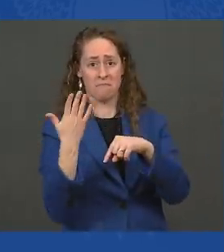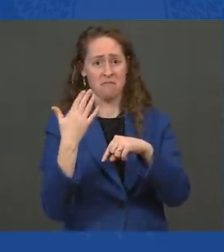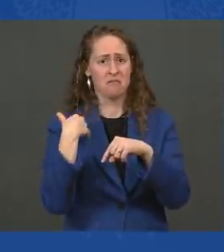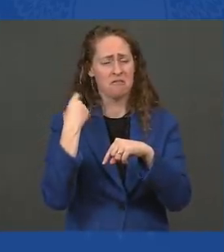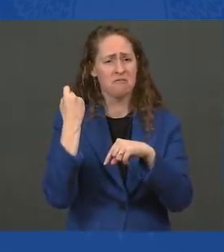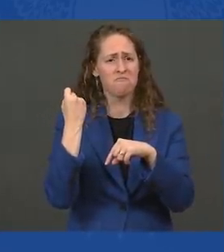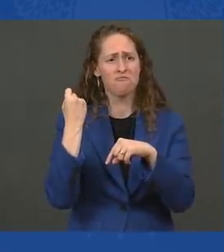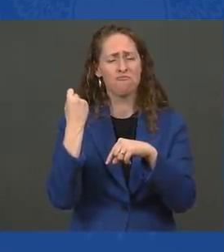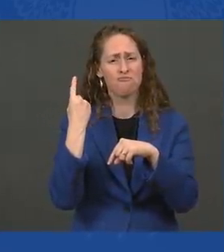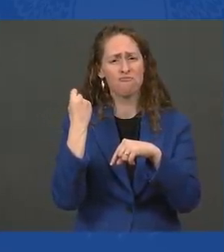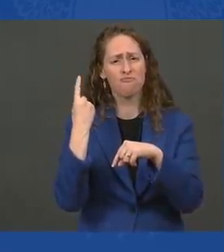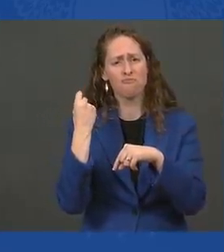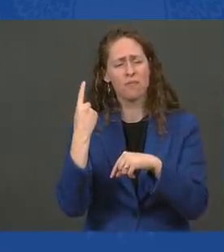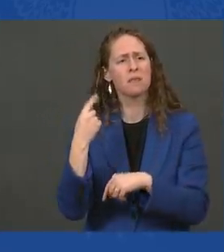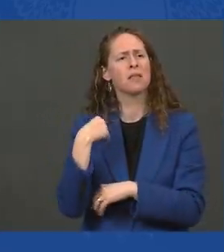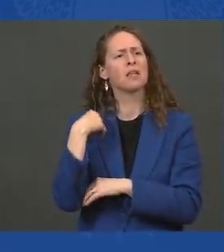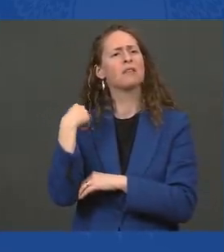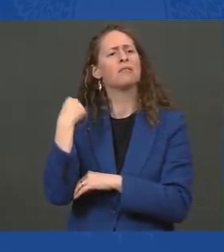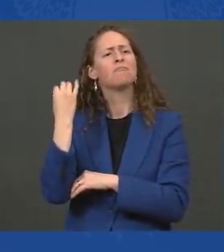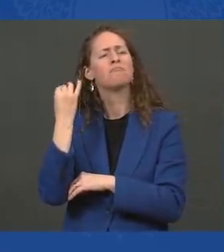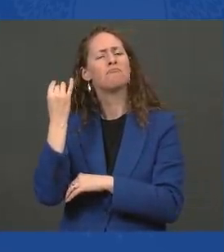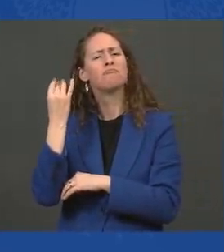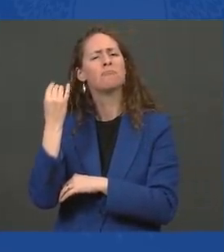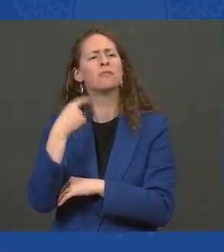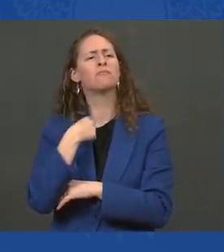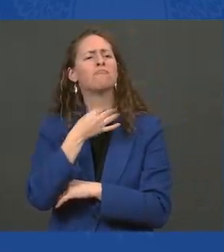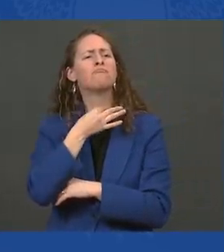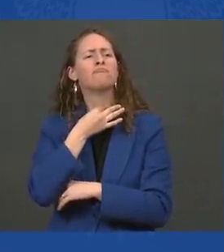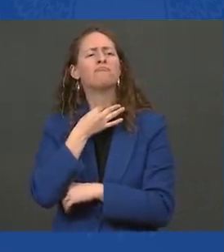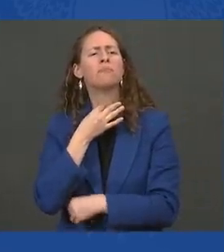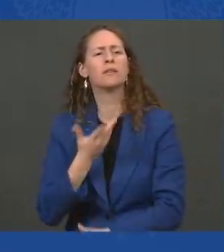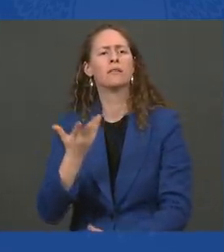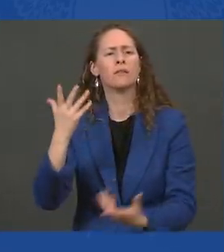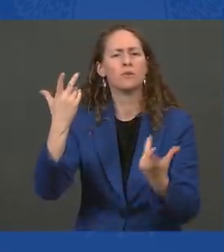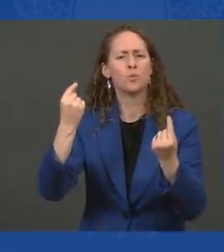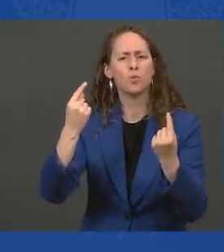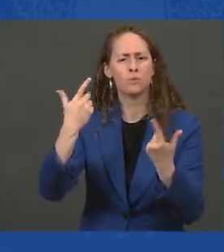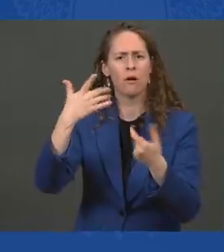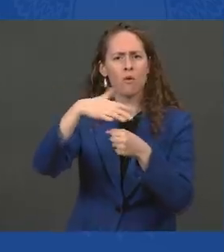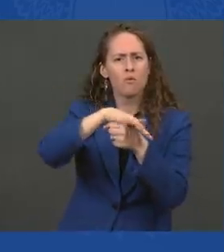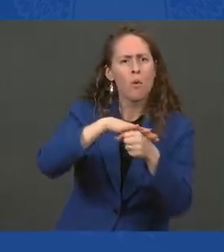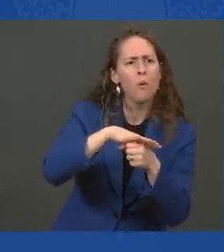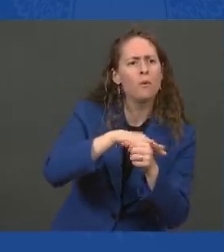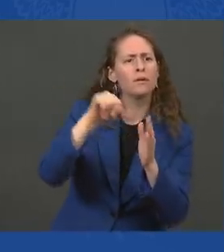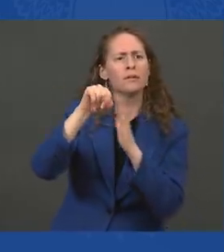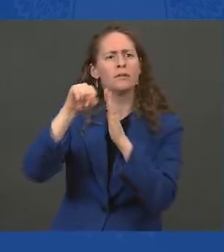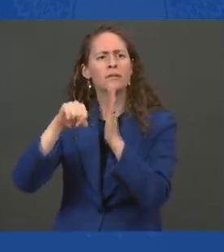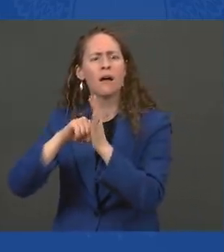to reinstate mask mandates? The President: With regard to the last question, the answer is: